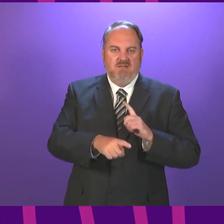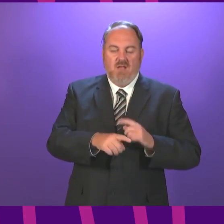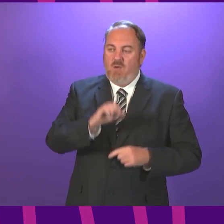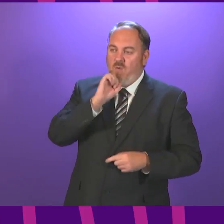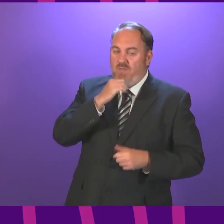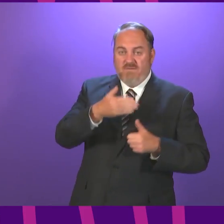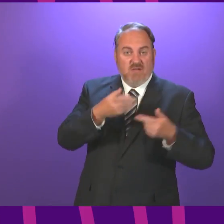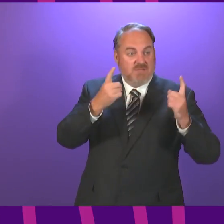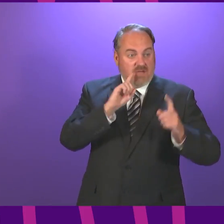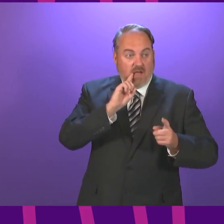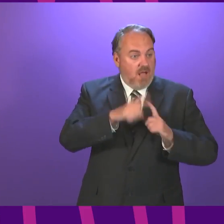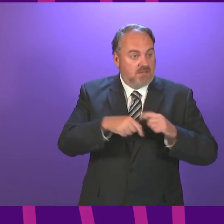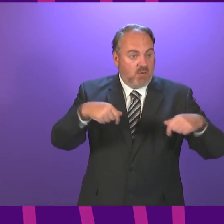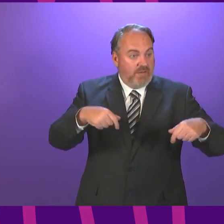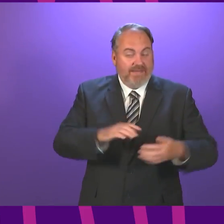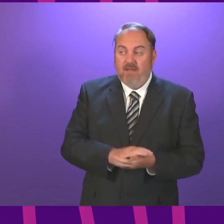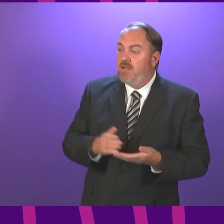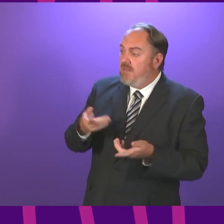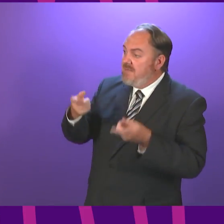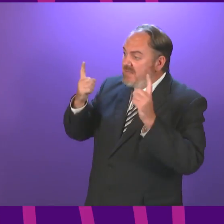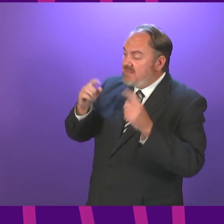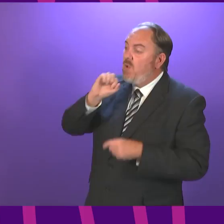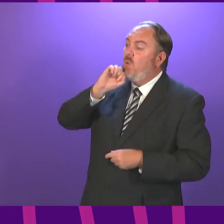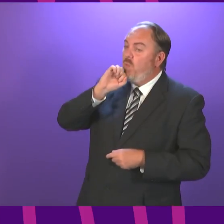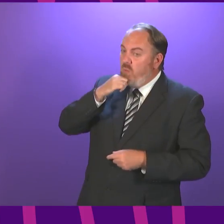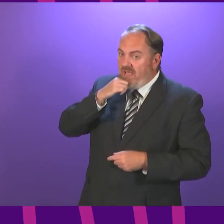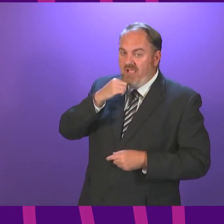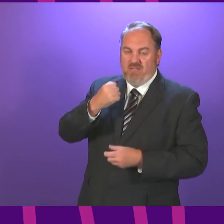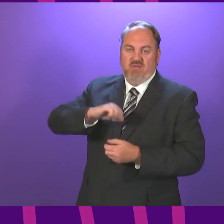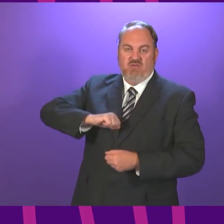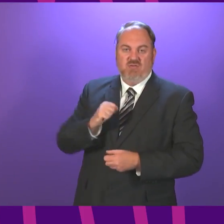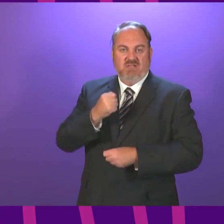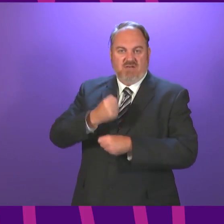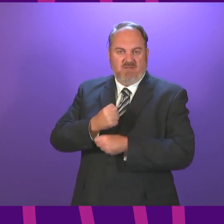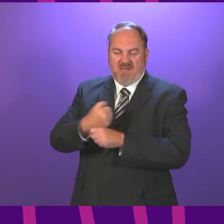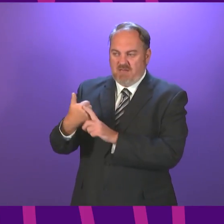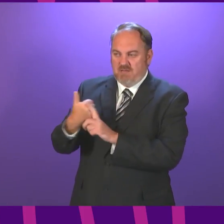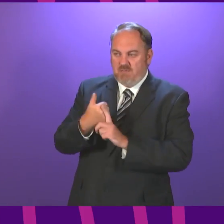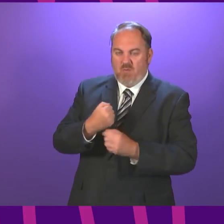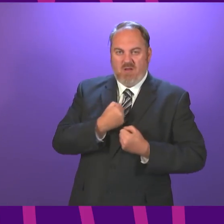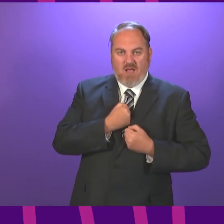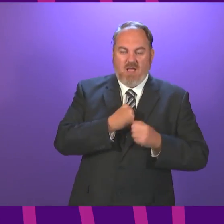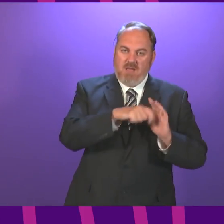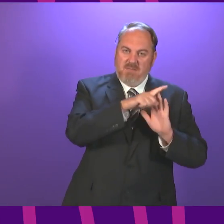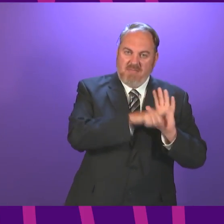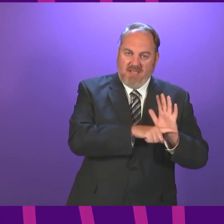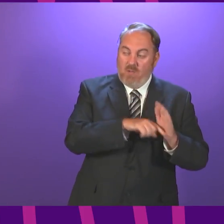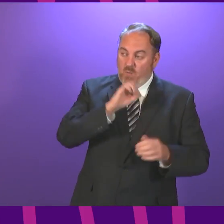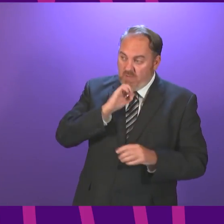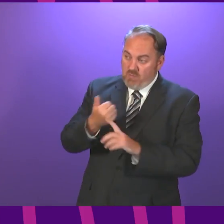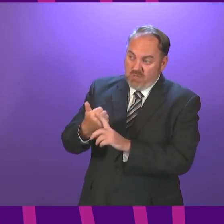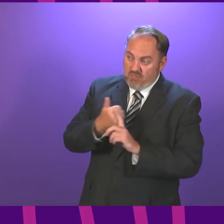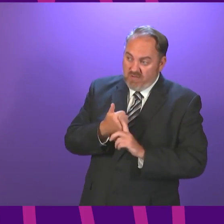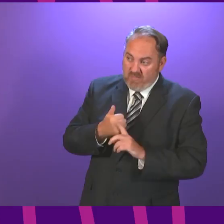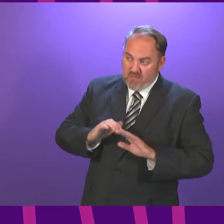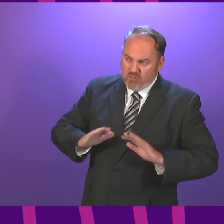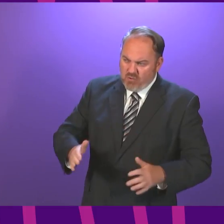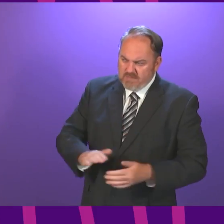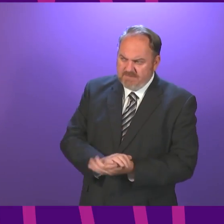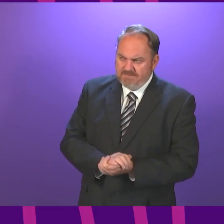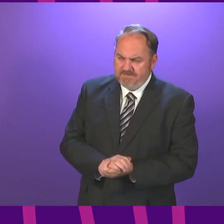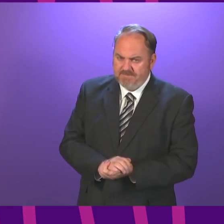do so? Will the Scottish Government be bold and back our bill?